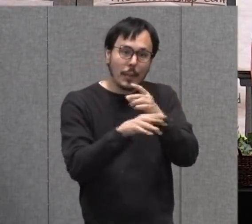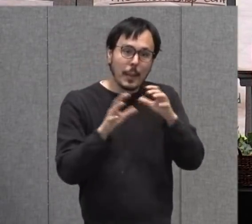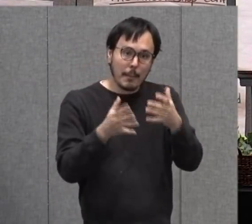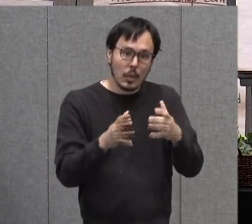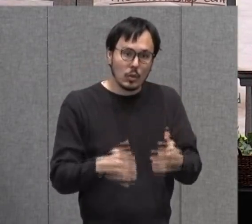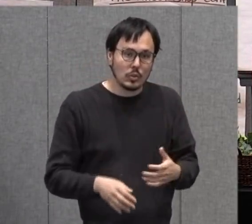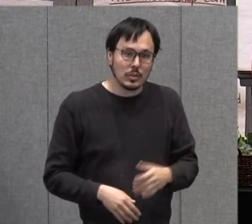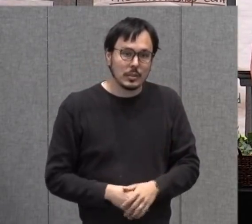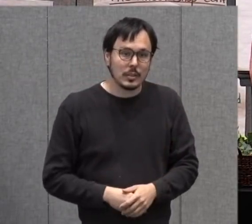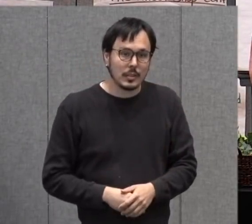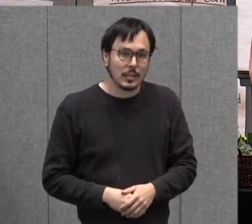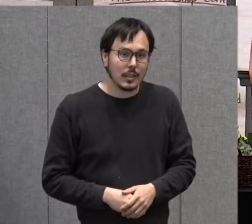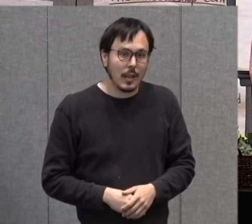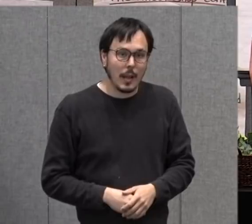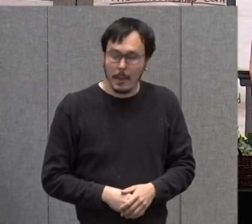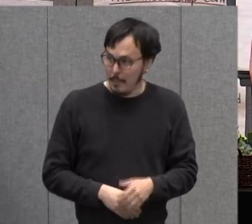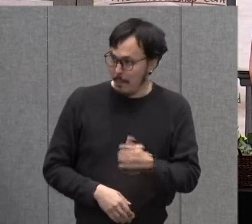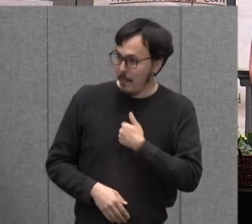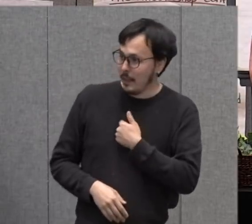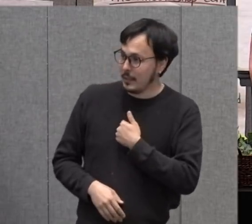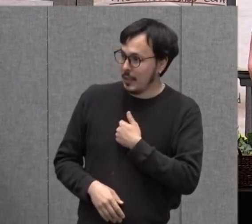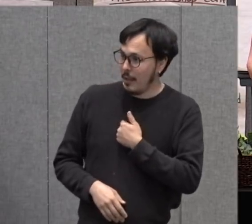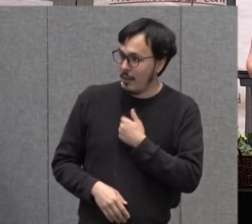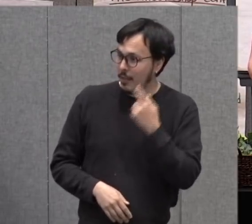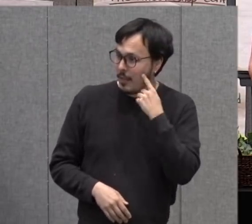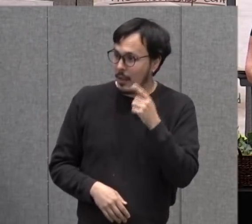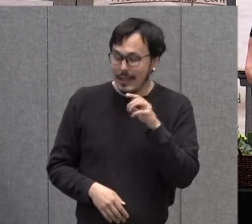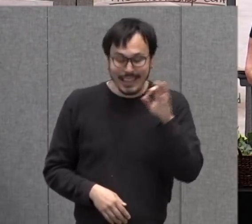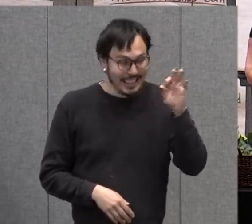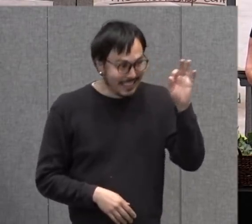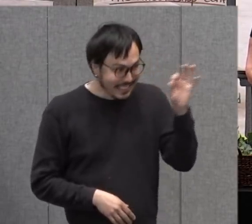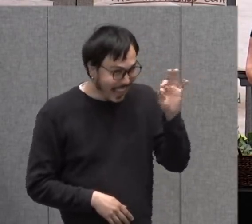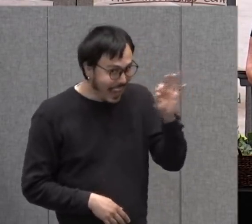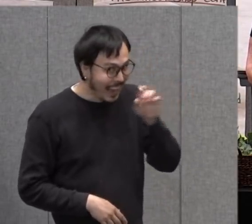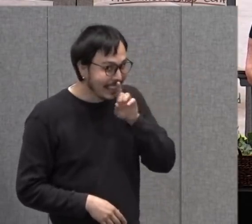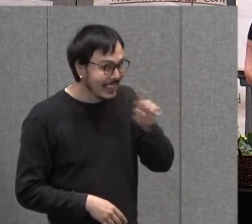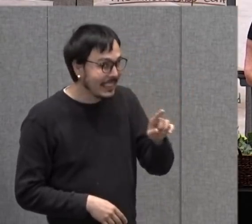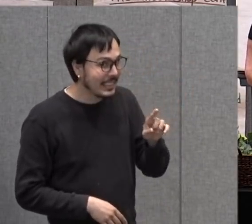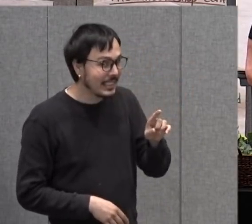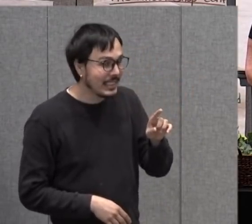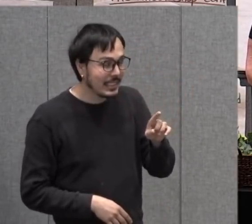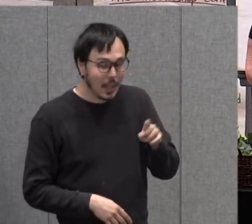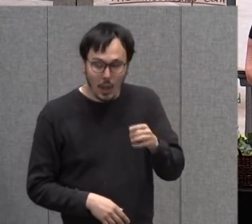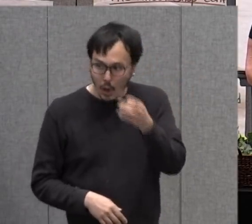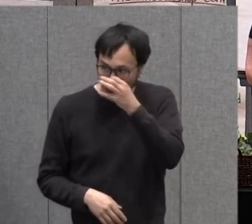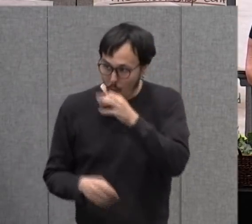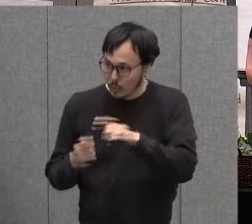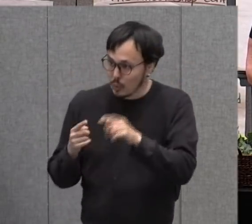was actually nine is really close to a 10. So, if I multiply three times 10, I would get 30